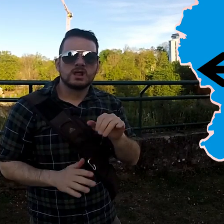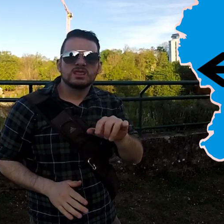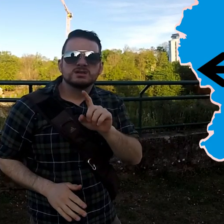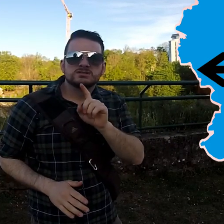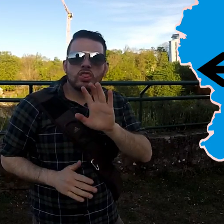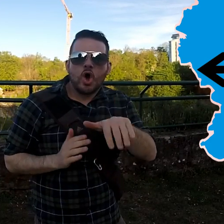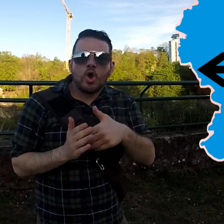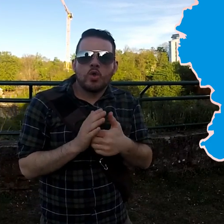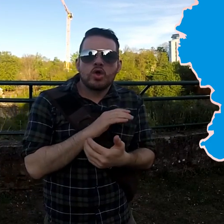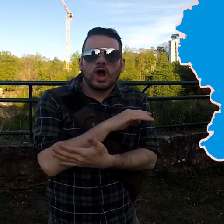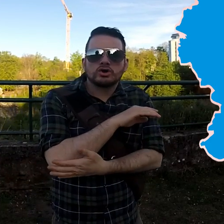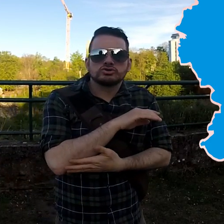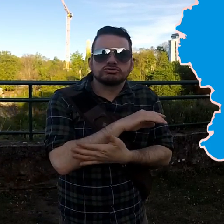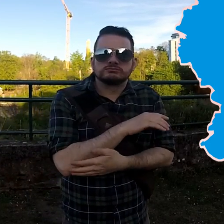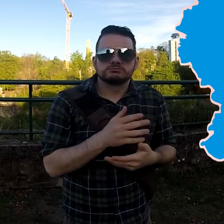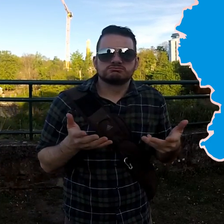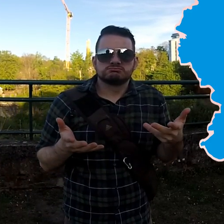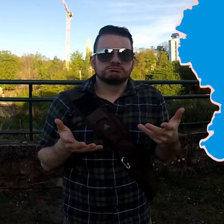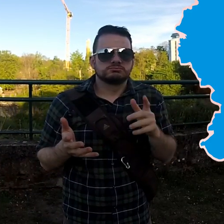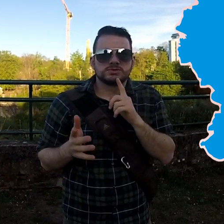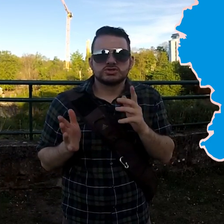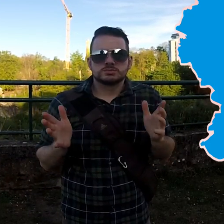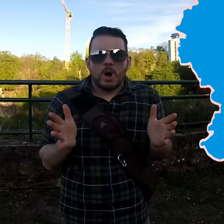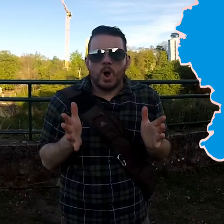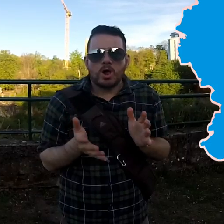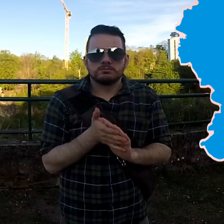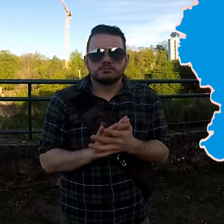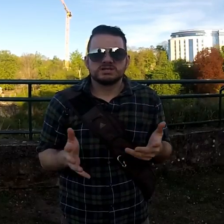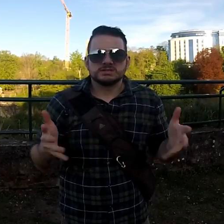That is the whole country! It's small and that's it!